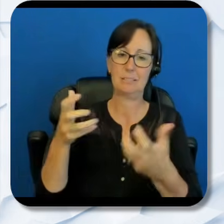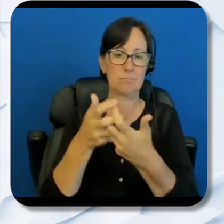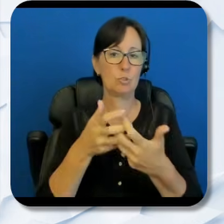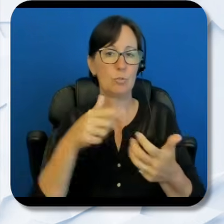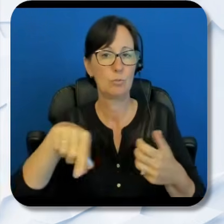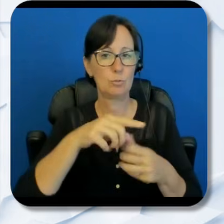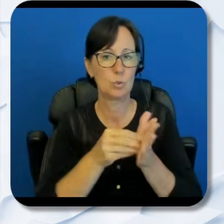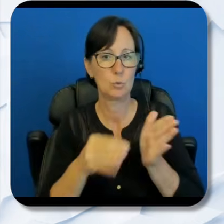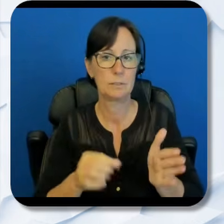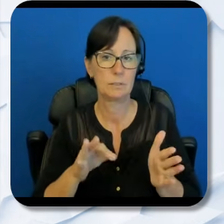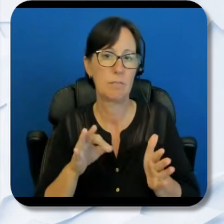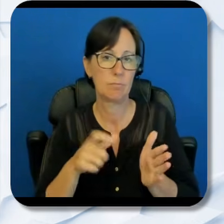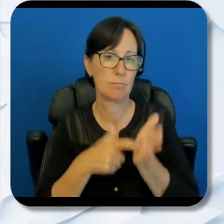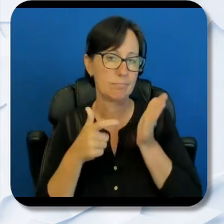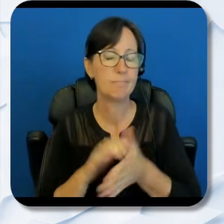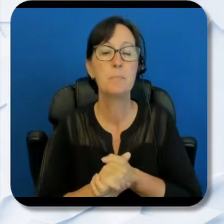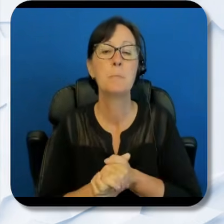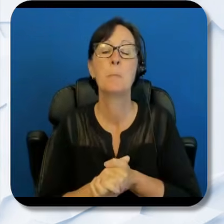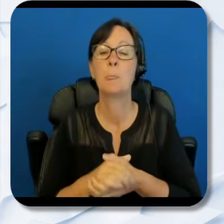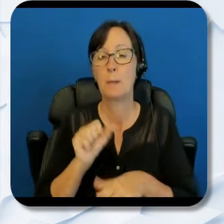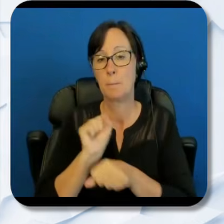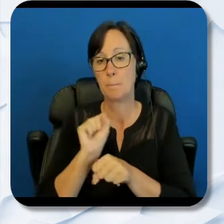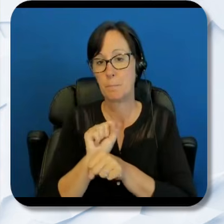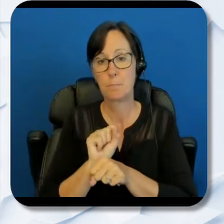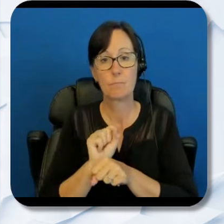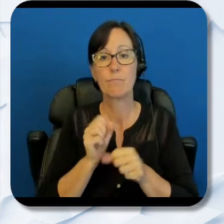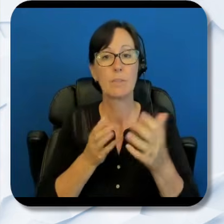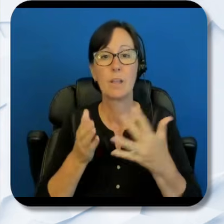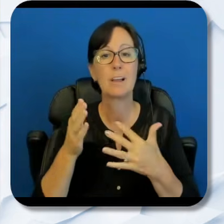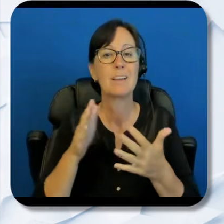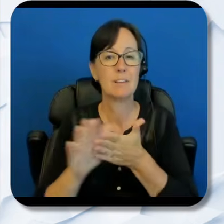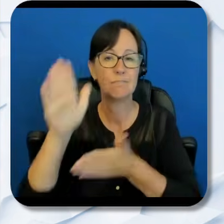So we really come to this work through the lens of post-secondary education, and as we think